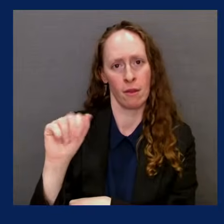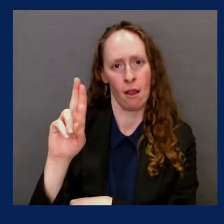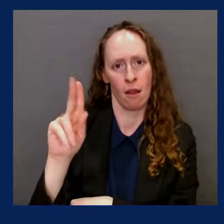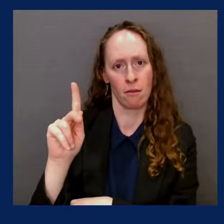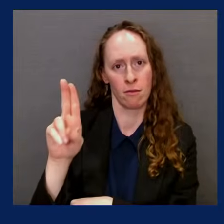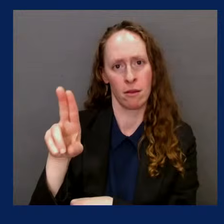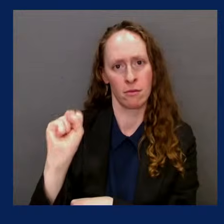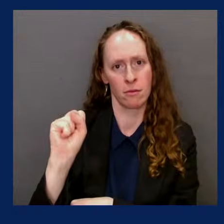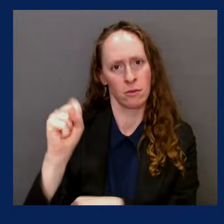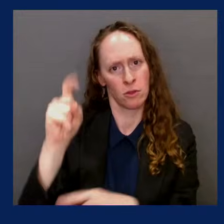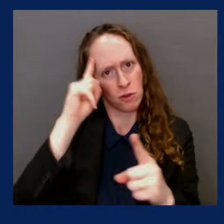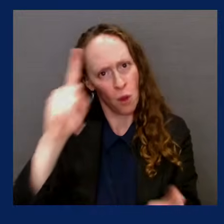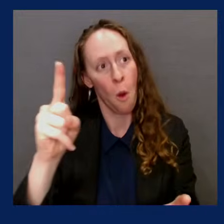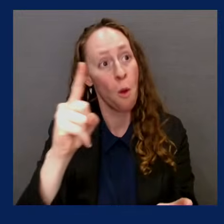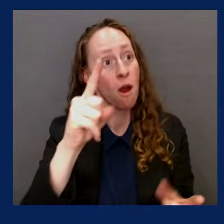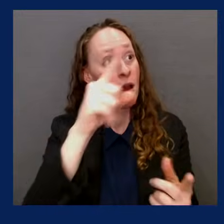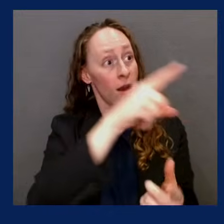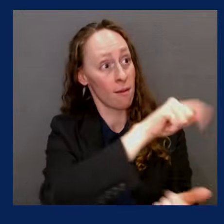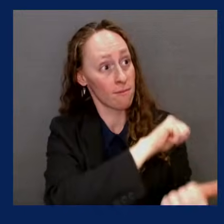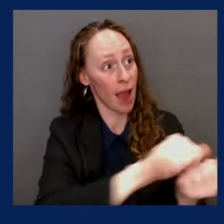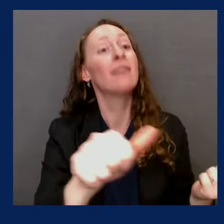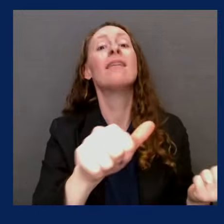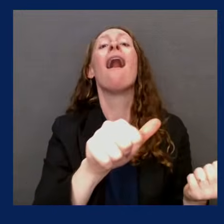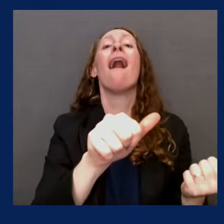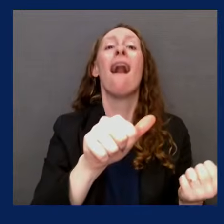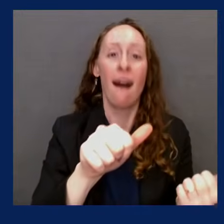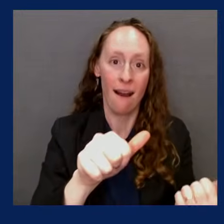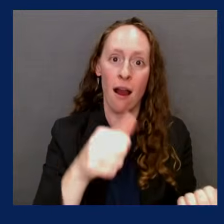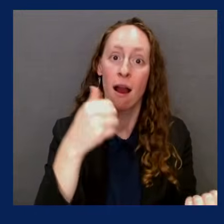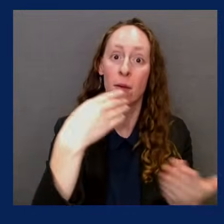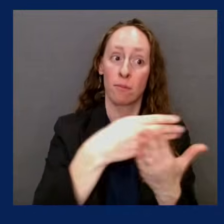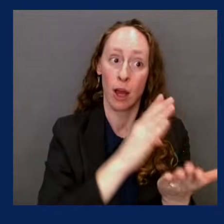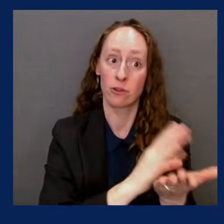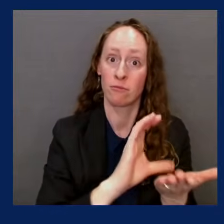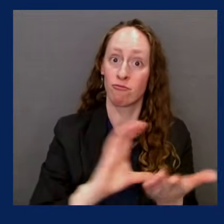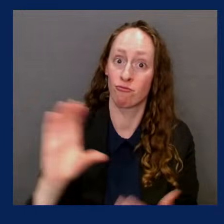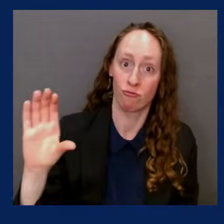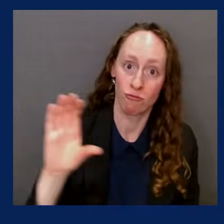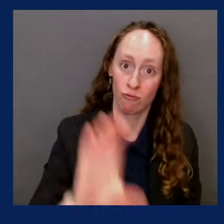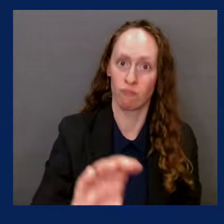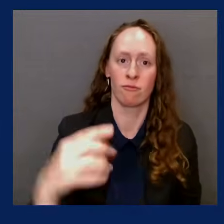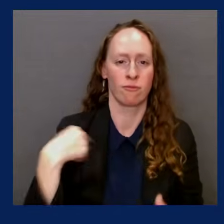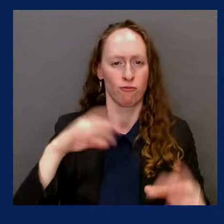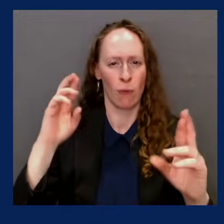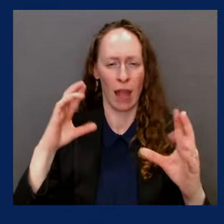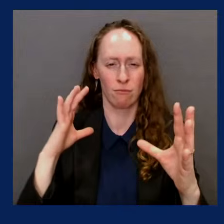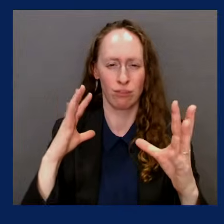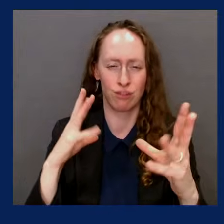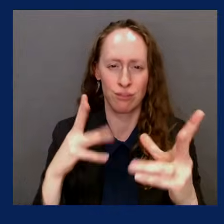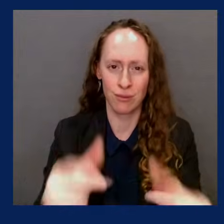And I certainly appreciate, once again, Mr. President, your call for this legislation to be passed this year.